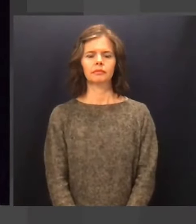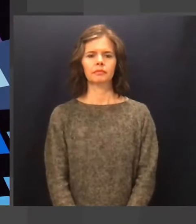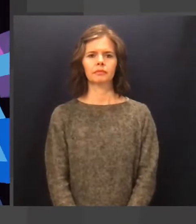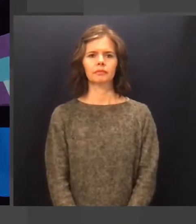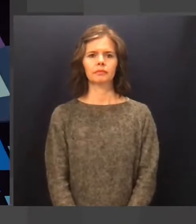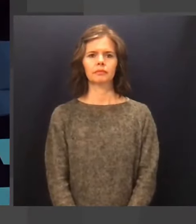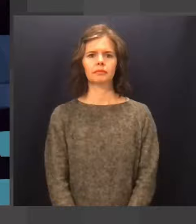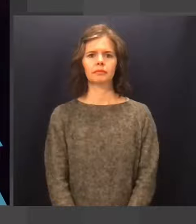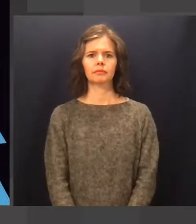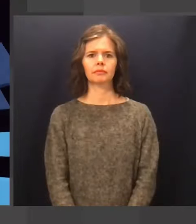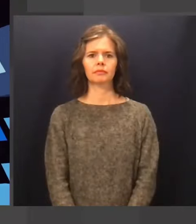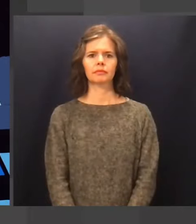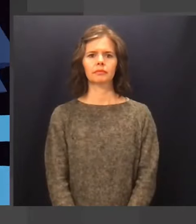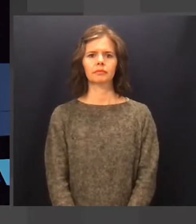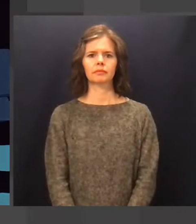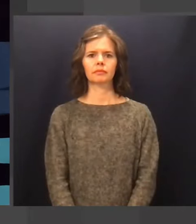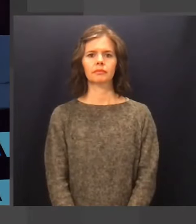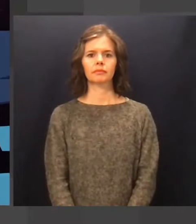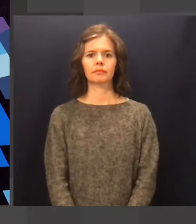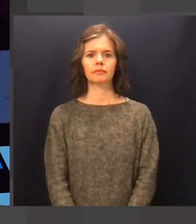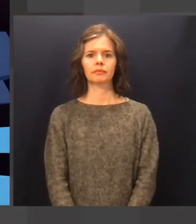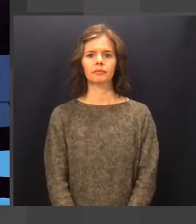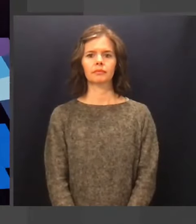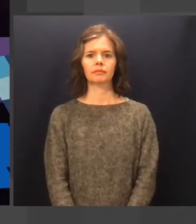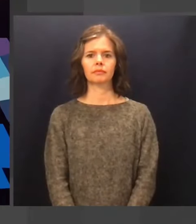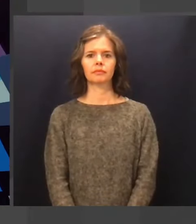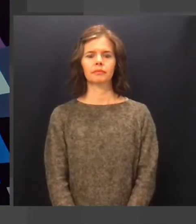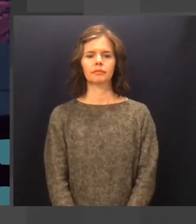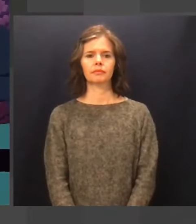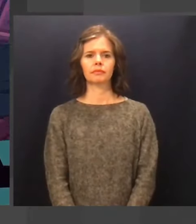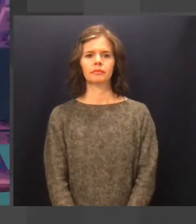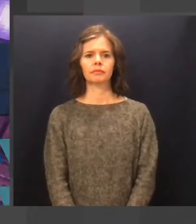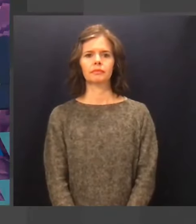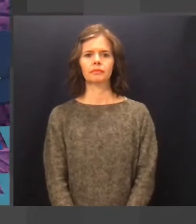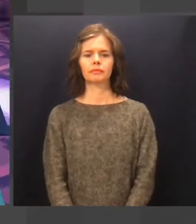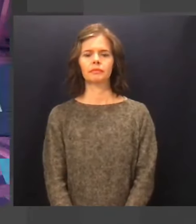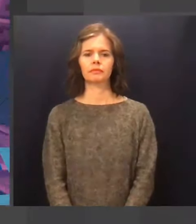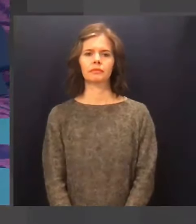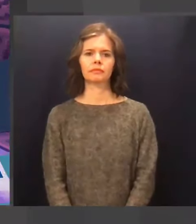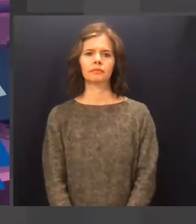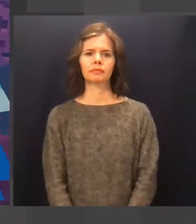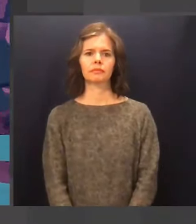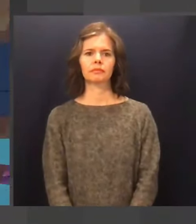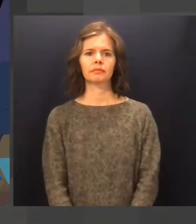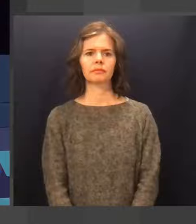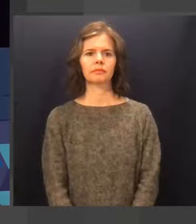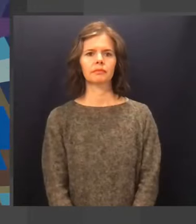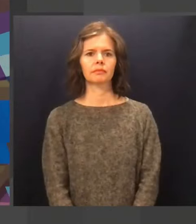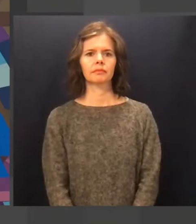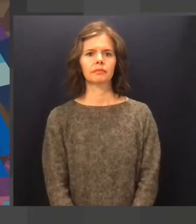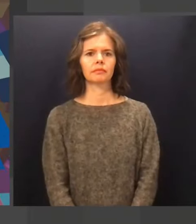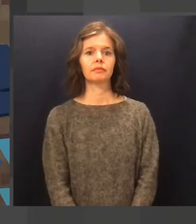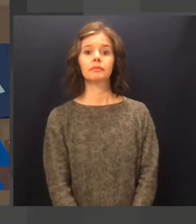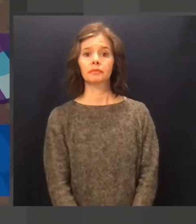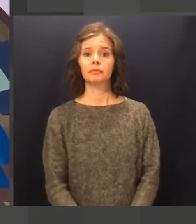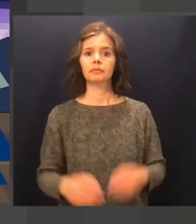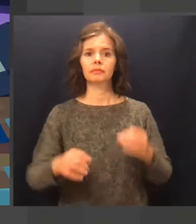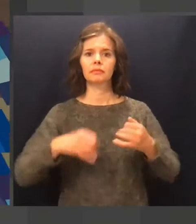AND INSTA-PRESTO WE GET THROUGH HERE.